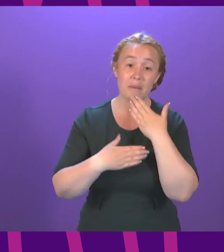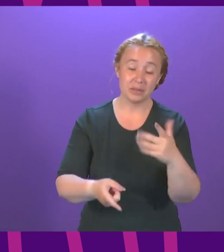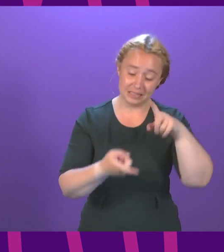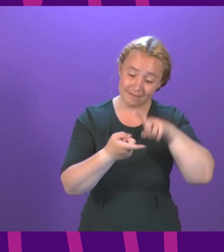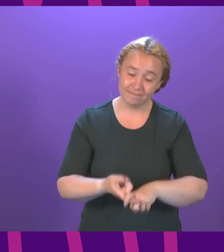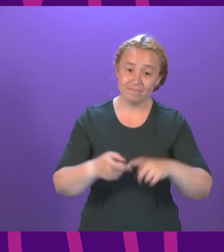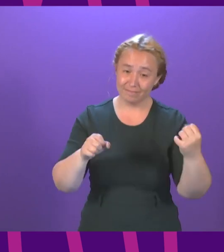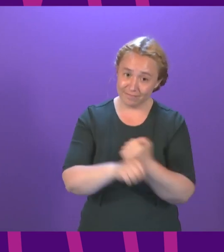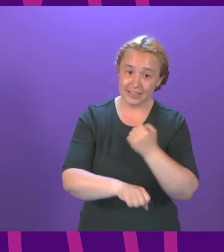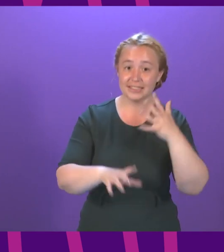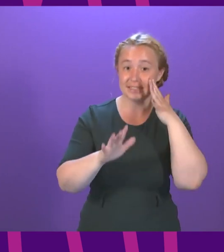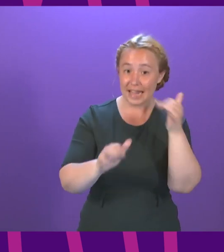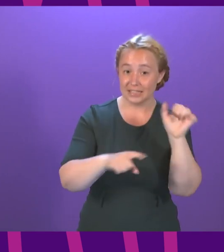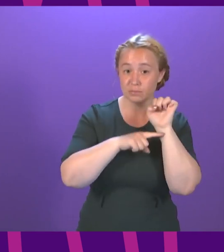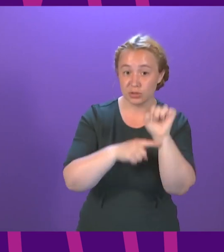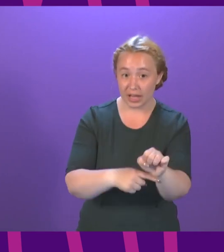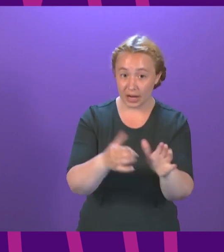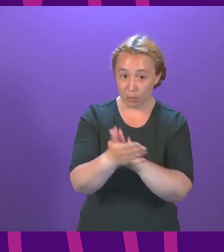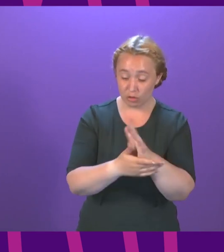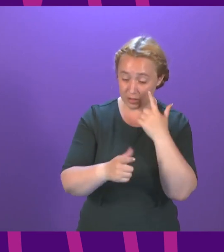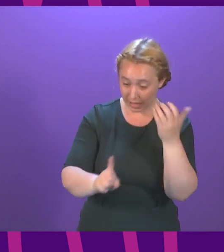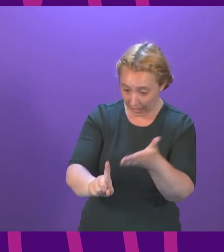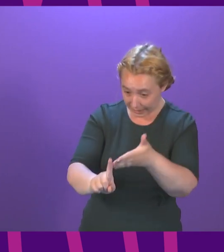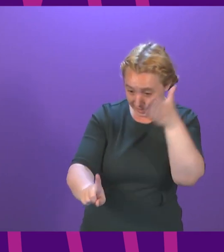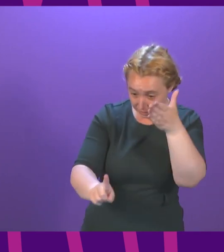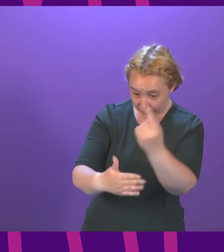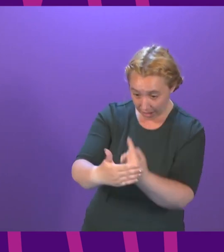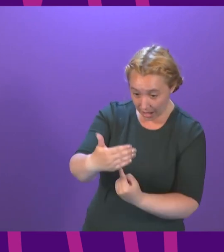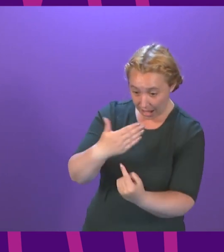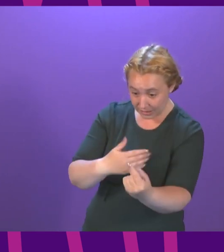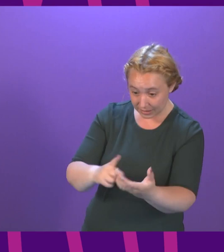can identify and isolate the virus? Even when we have completed the vaccination roll-out,